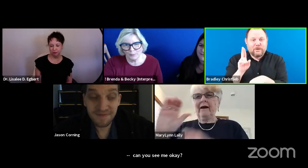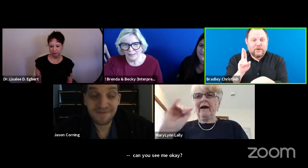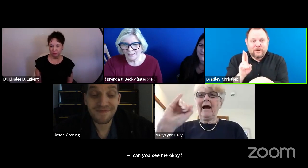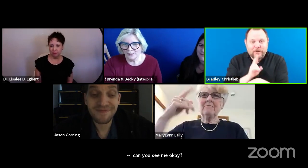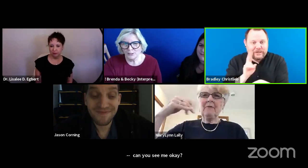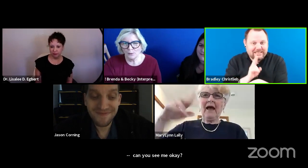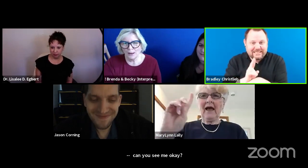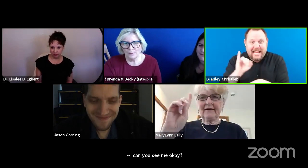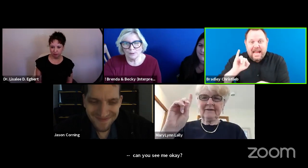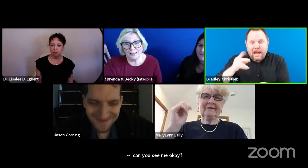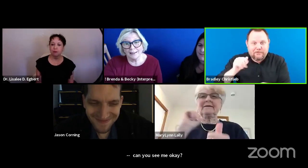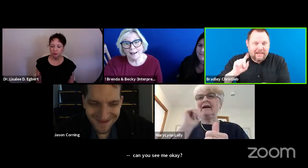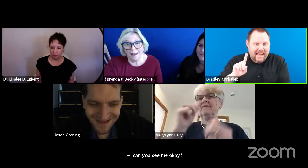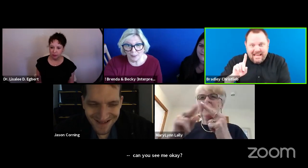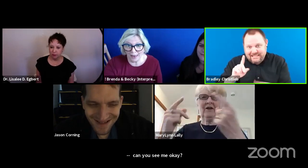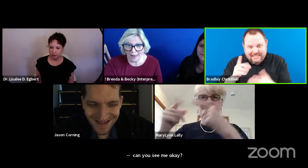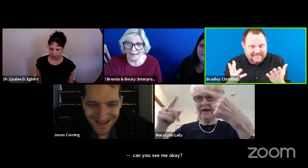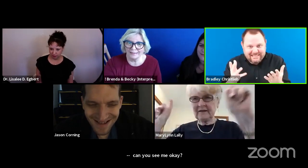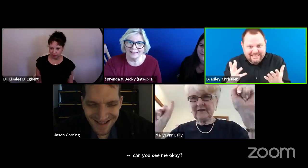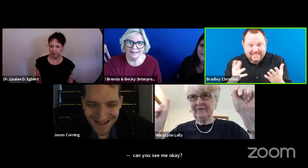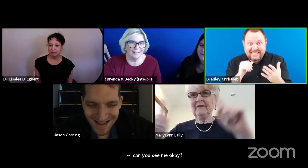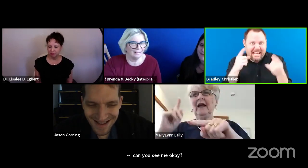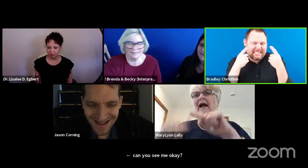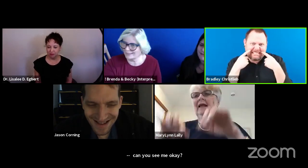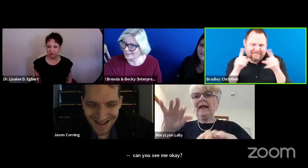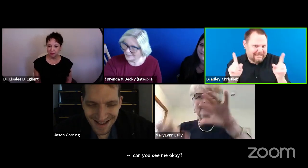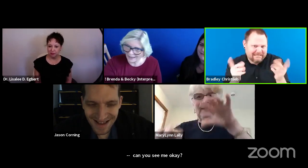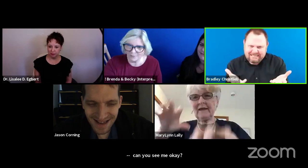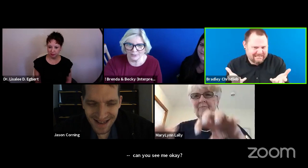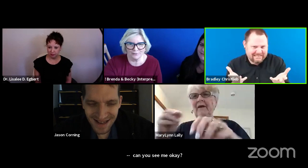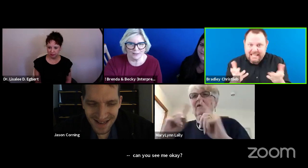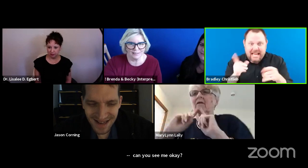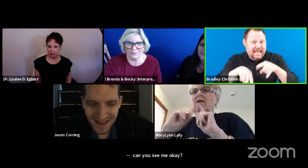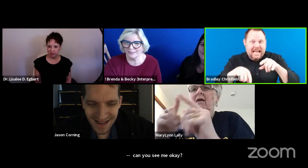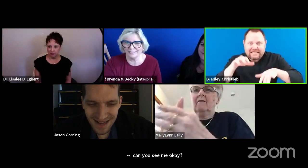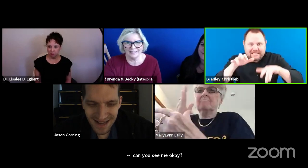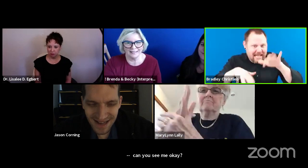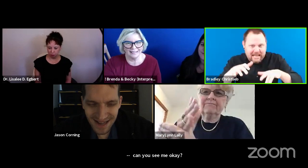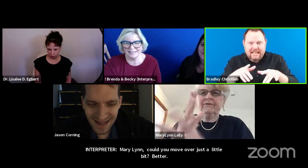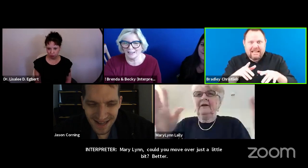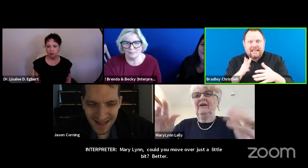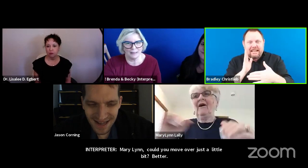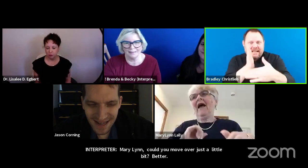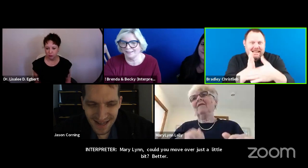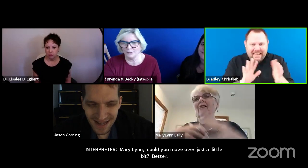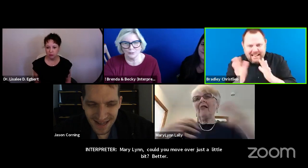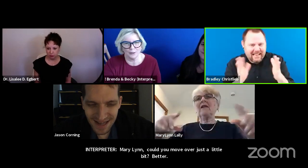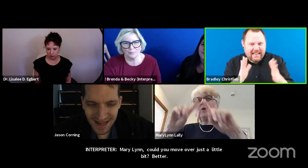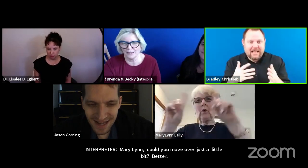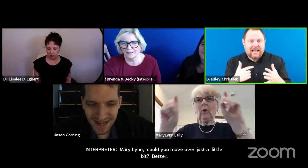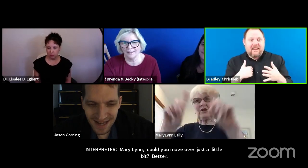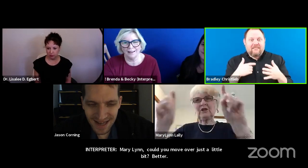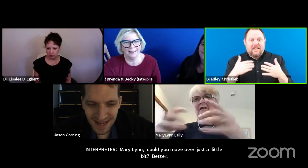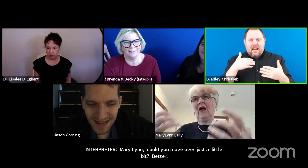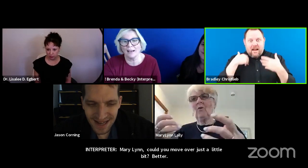So I'm using an iPad, and it's not very effective and I can't type and interrupt and I've got